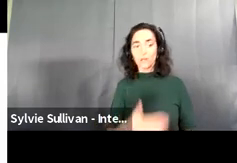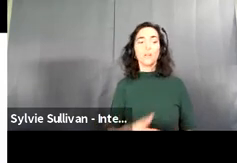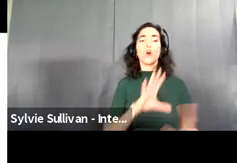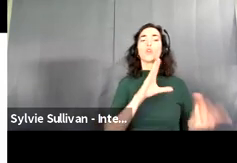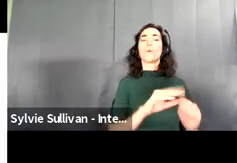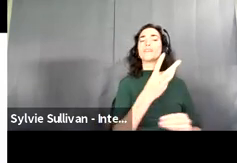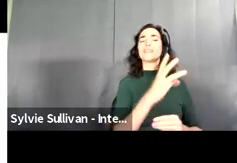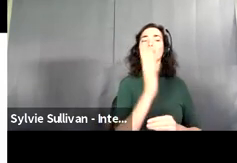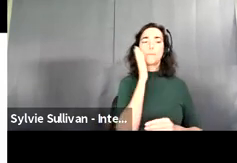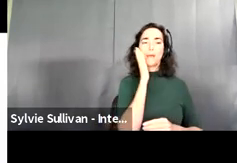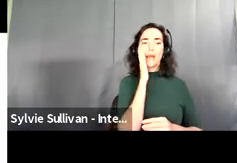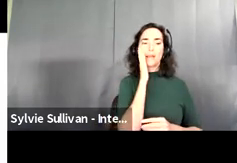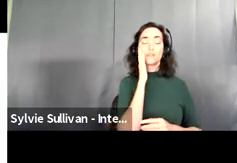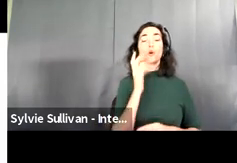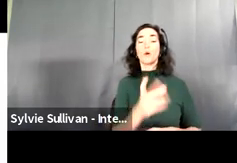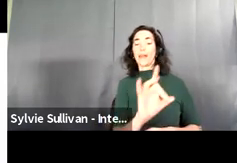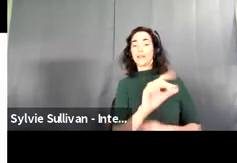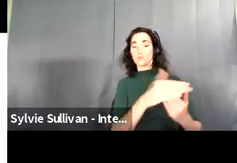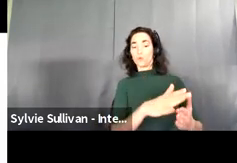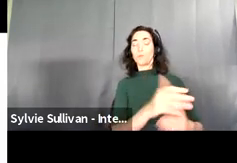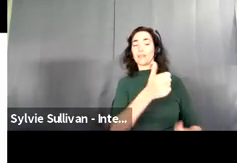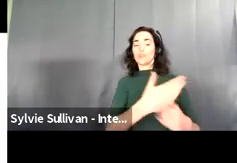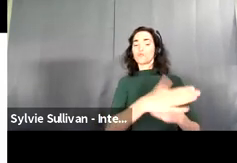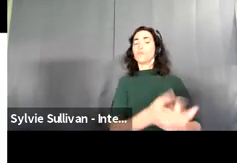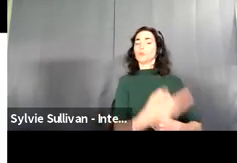beds, so we have eight double occupancy rooms.